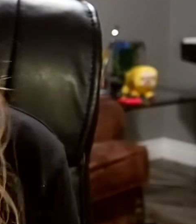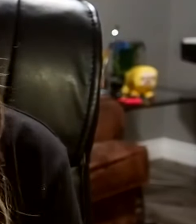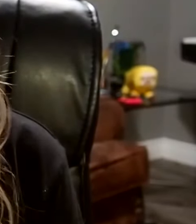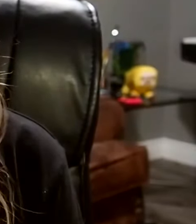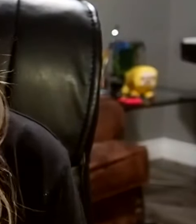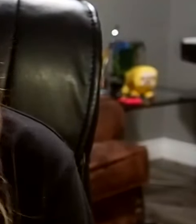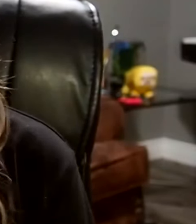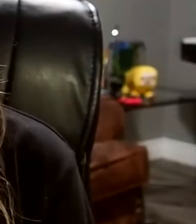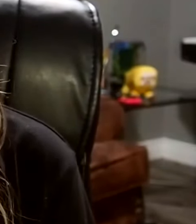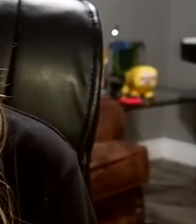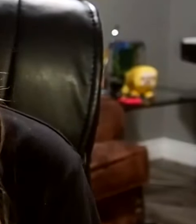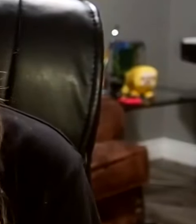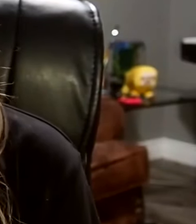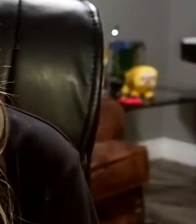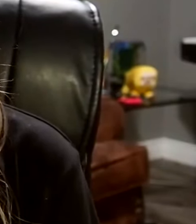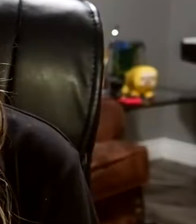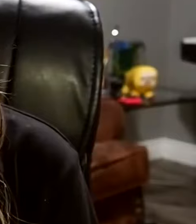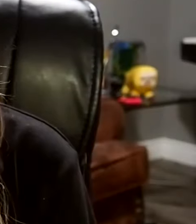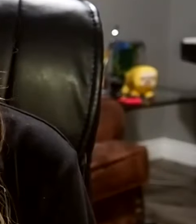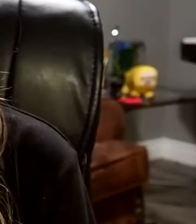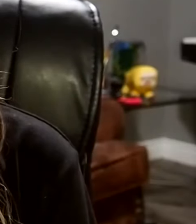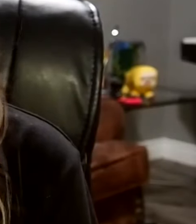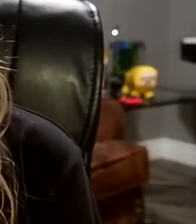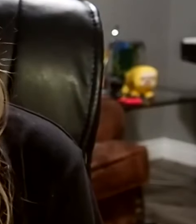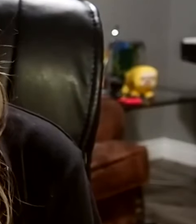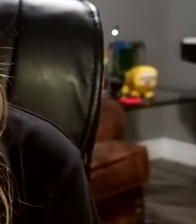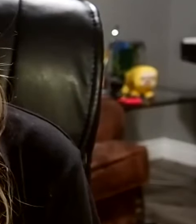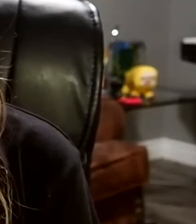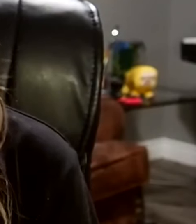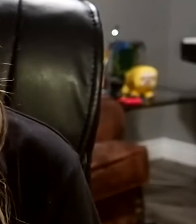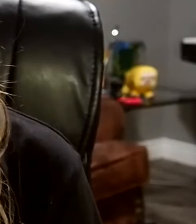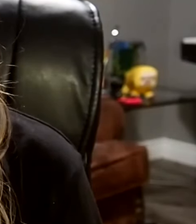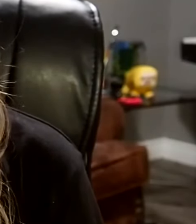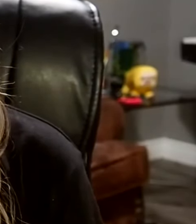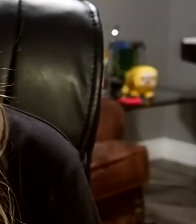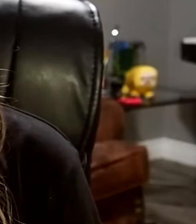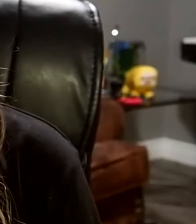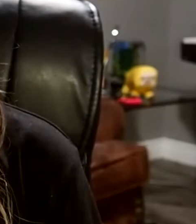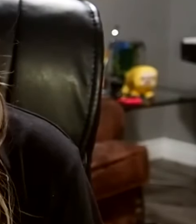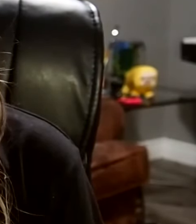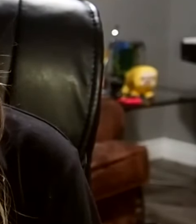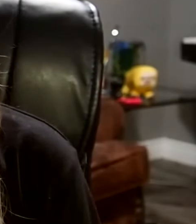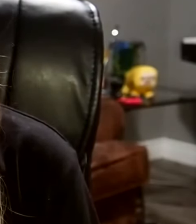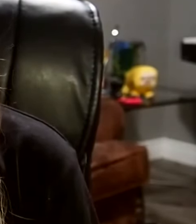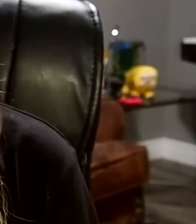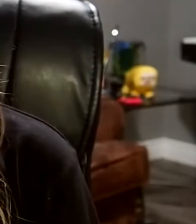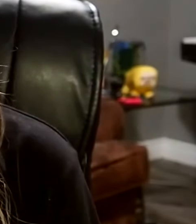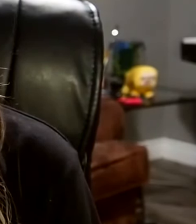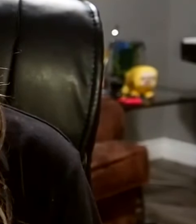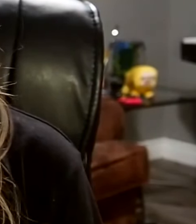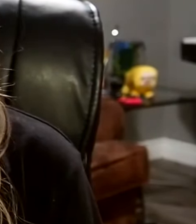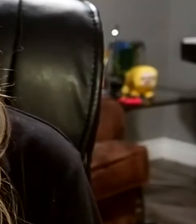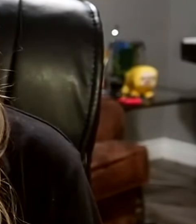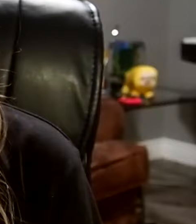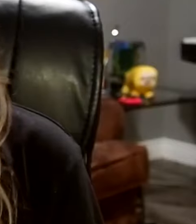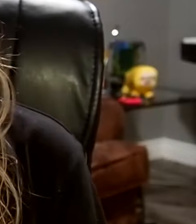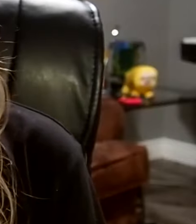CONTENT CREATOR ON BOTH YOUTUBE AND TWITCH. I LOVE USING MINECRAFT AS A PLATFORM TO CREATE ART.